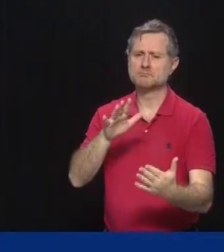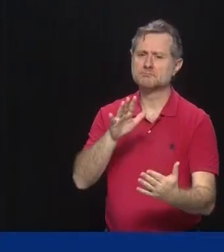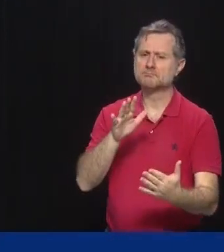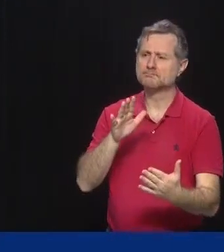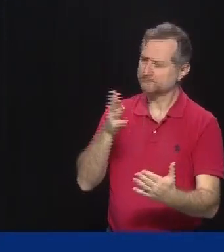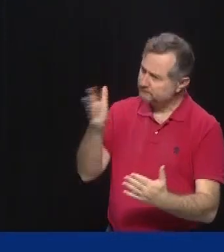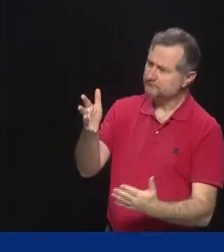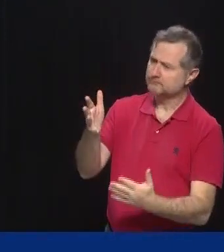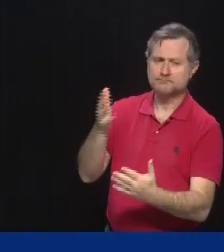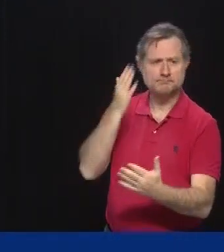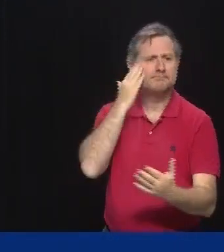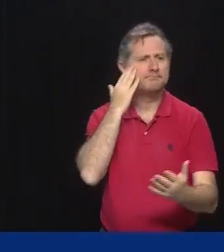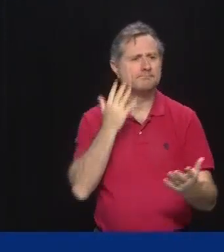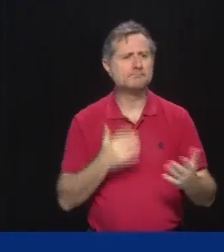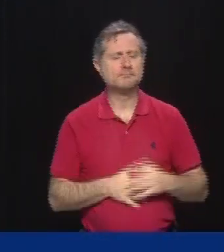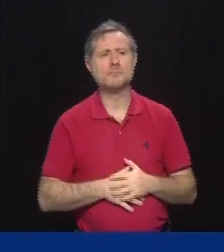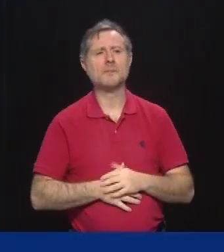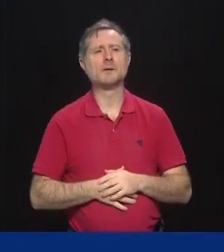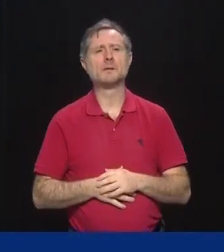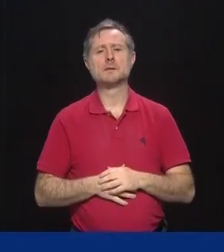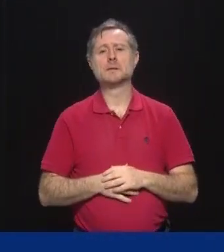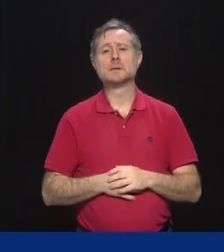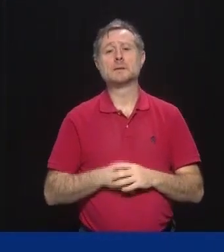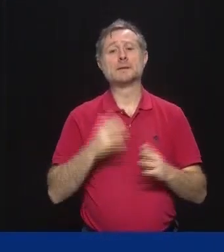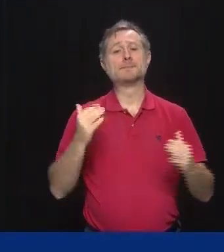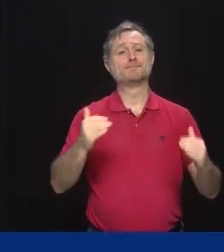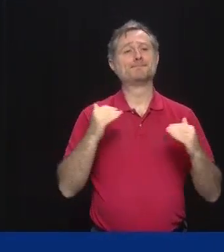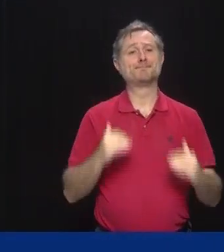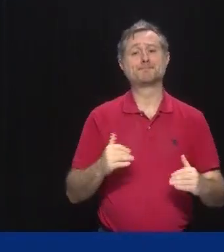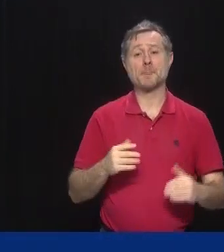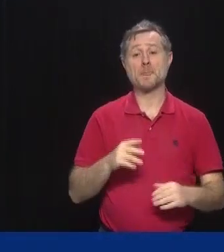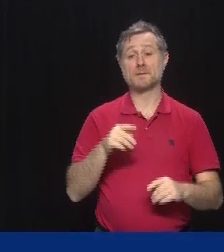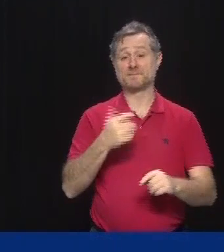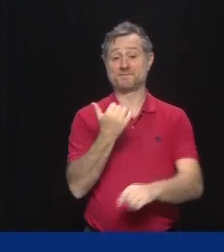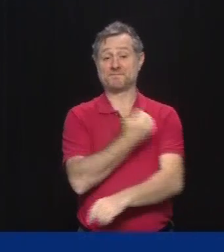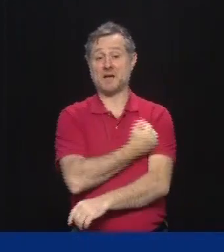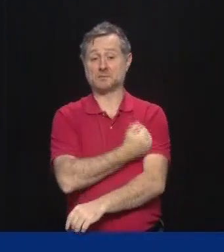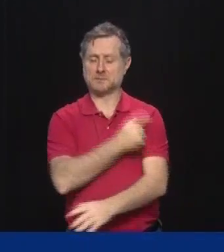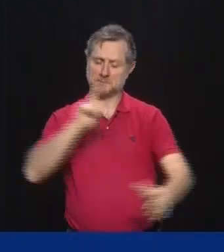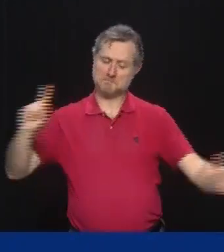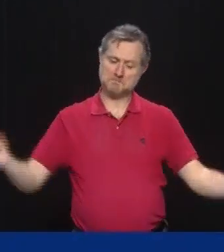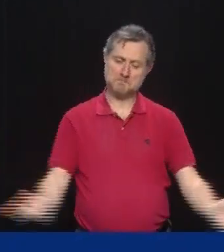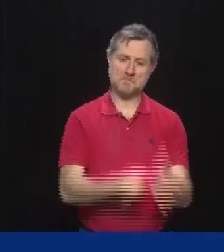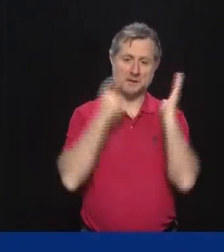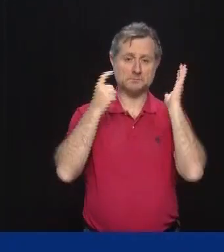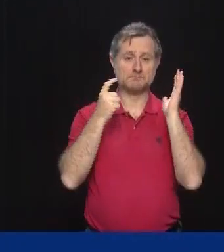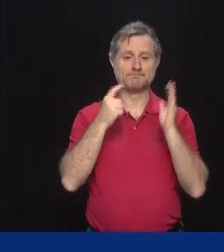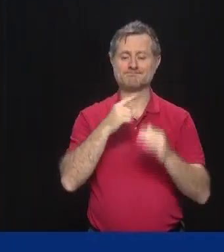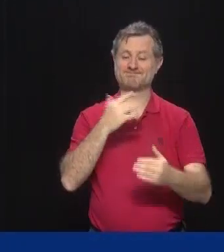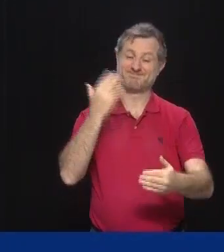IT HAS AND WE HAVE TO FIGHT THIS IS HOW WE'RE GOING TO FIGHT BACK.